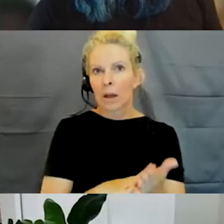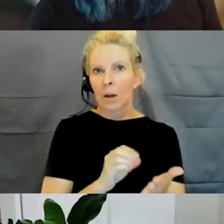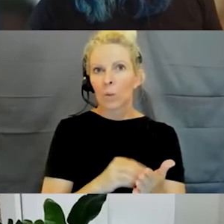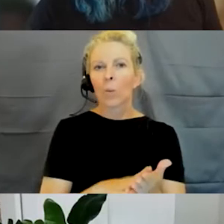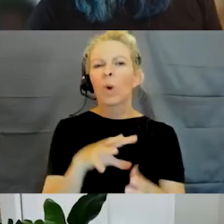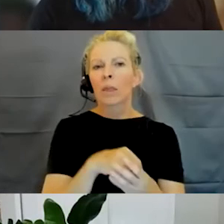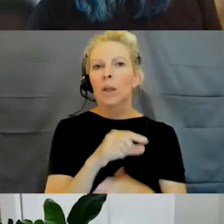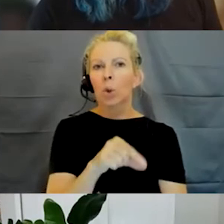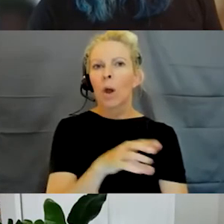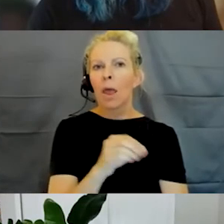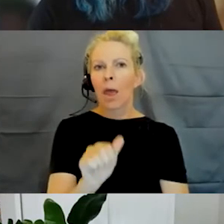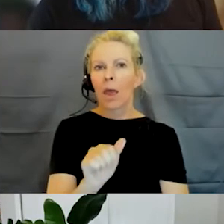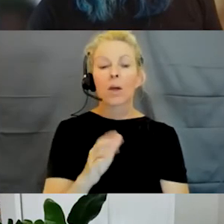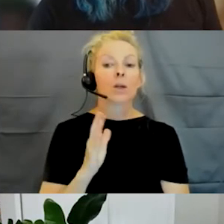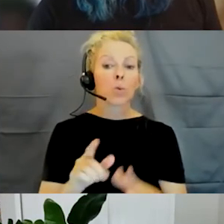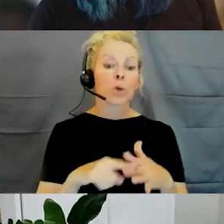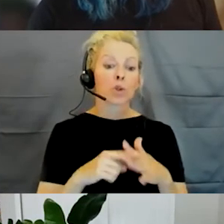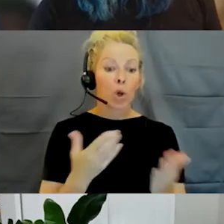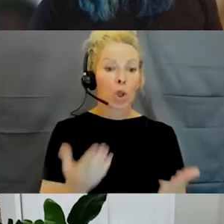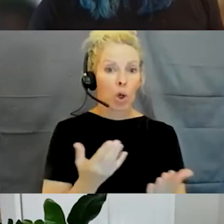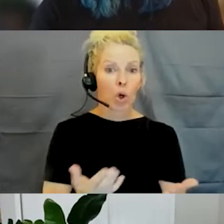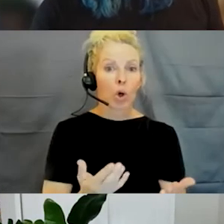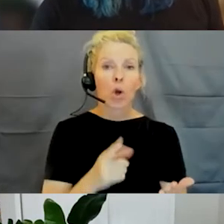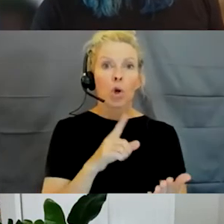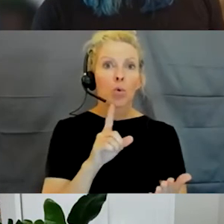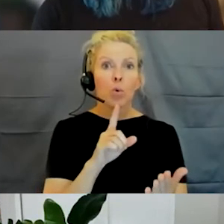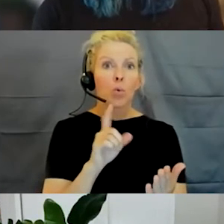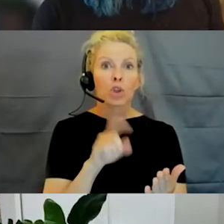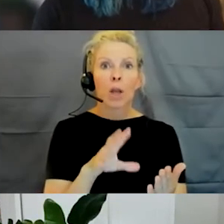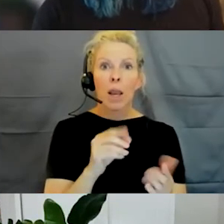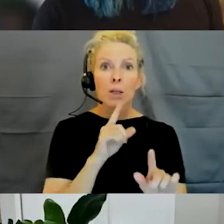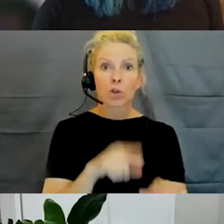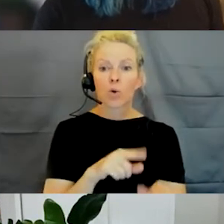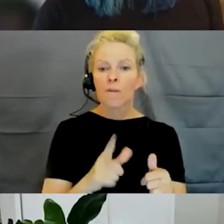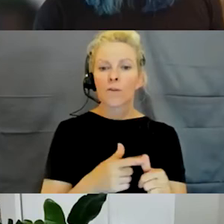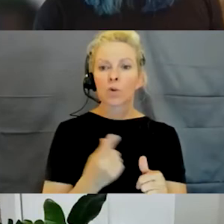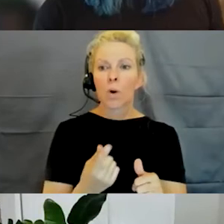but we are going to start in the question and answer, the first question by Nico, how do you